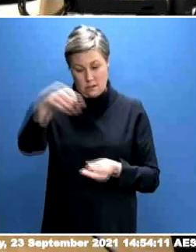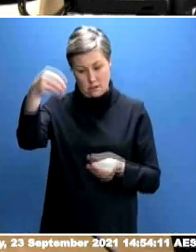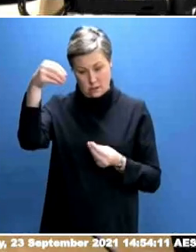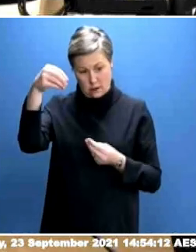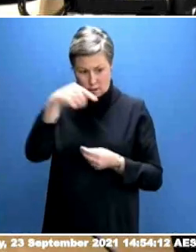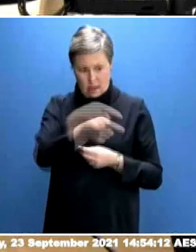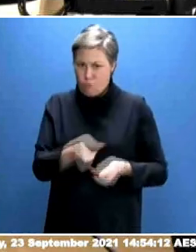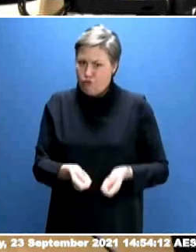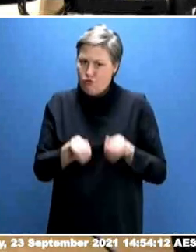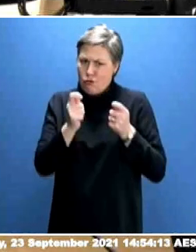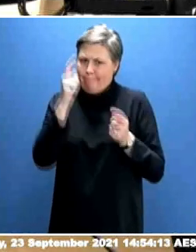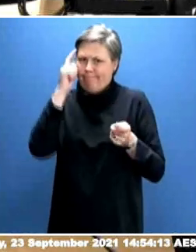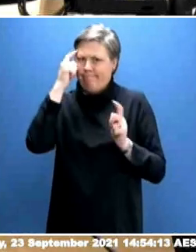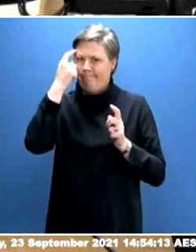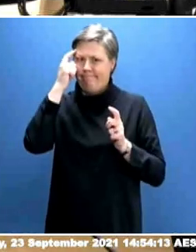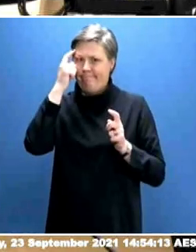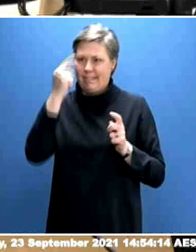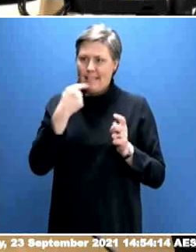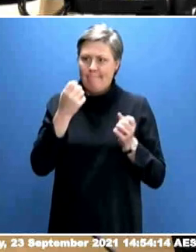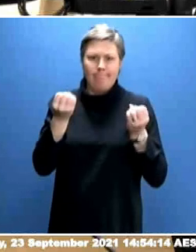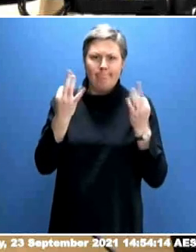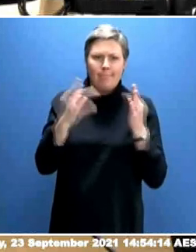that as a particular concern that there was an absence of a legislative